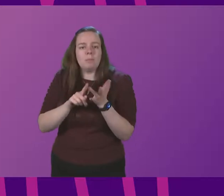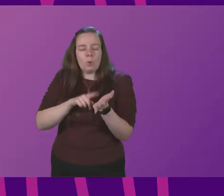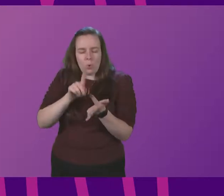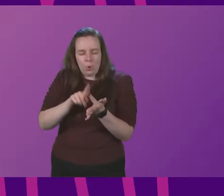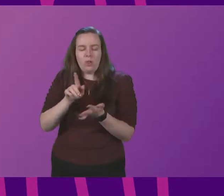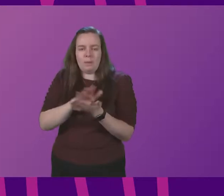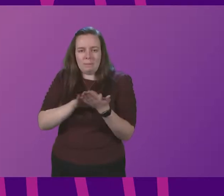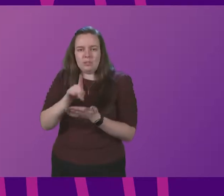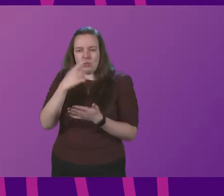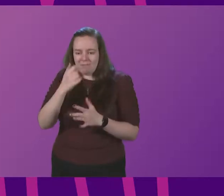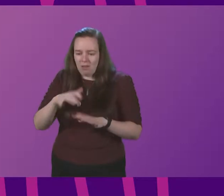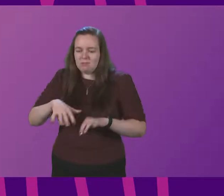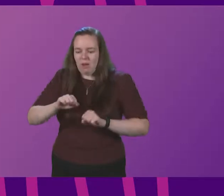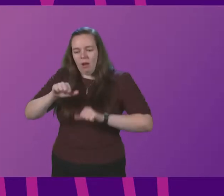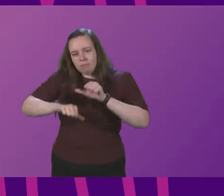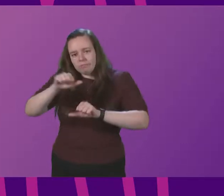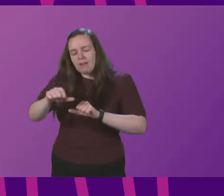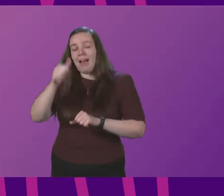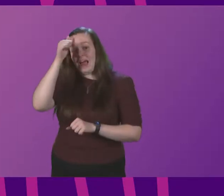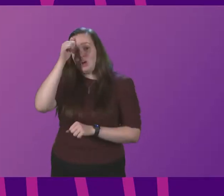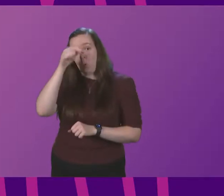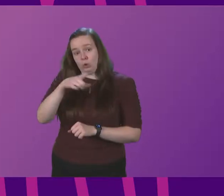to take steps to establish the inquiry. I know that she wishes to proceed at pace.